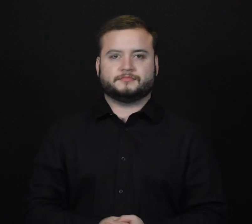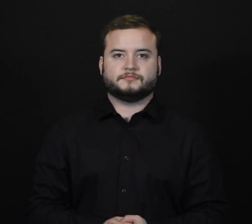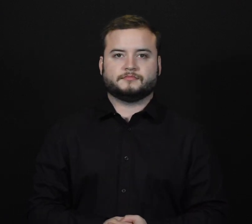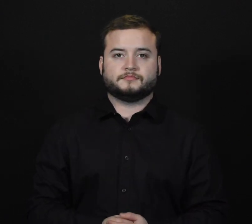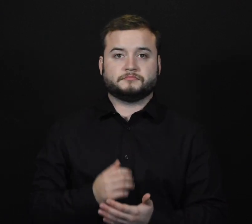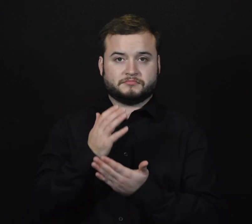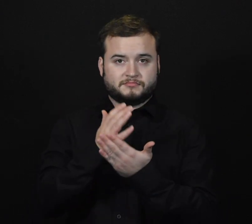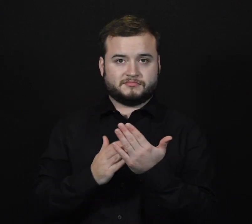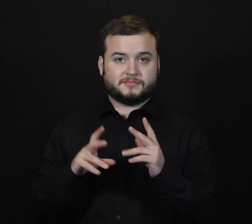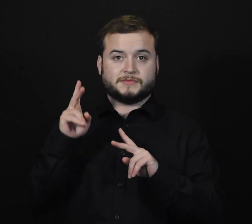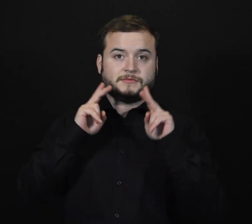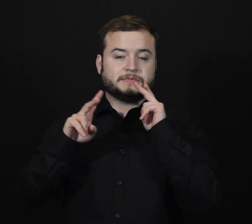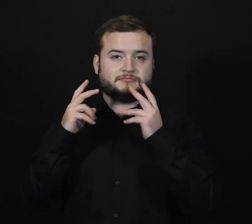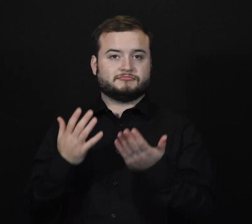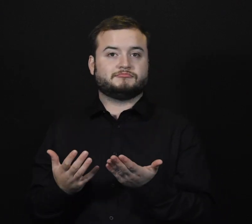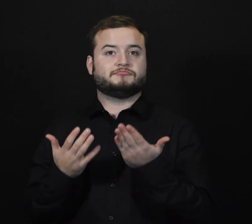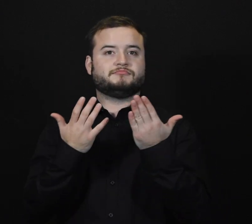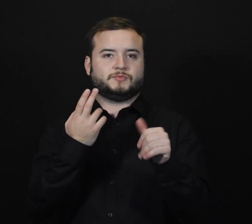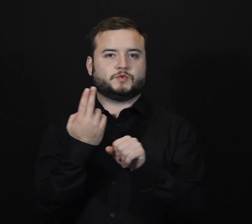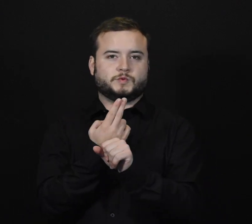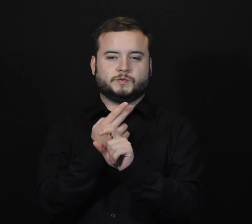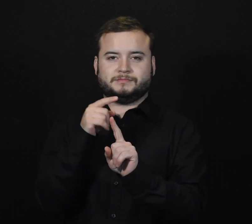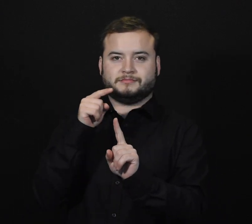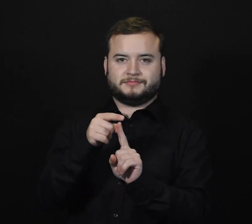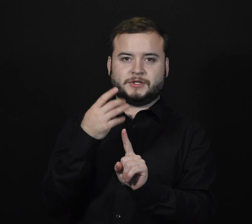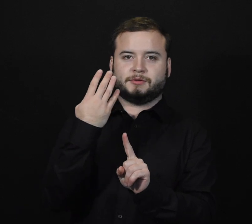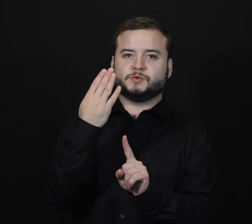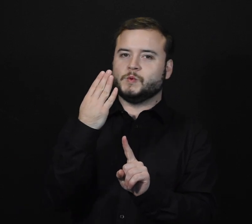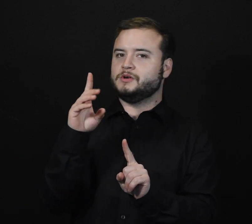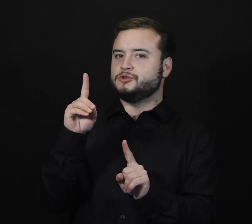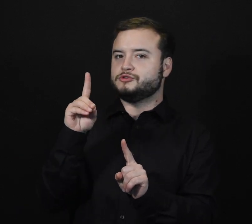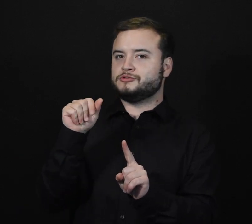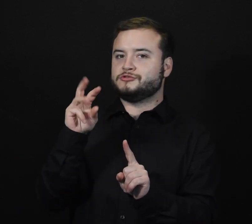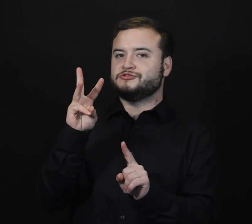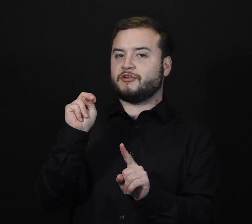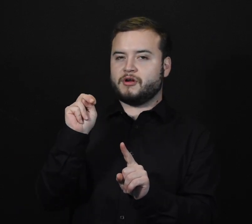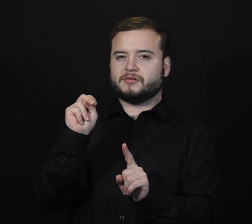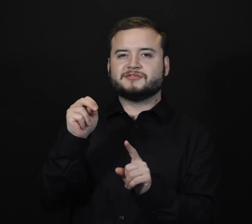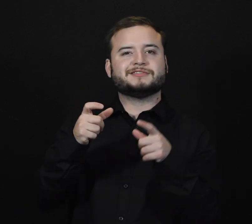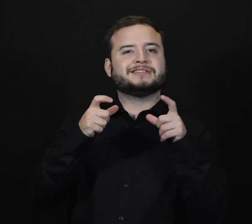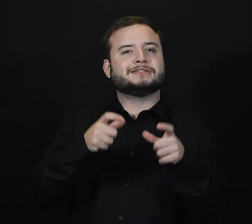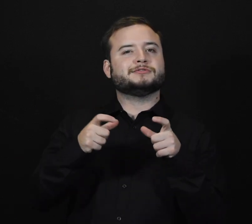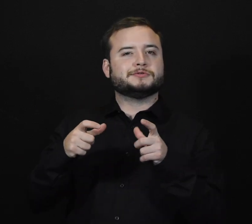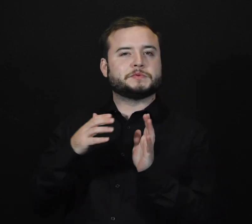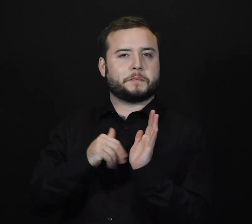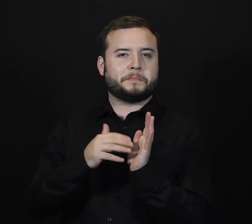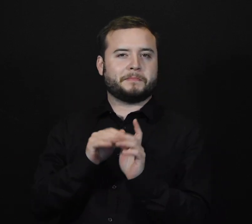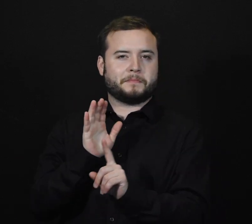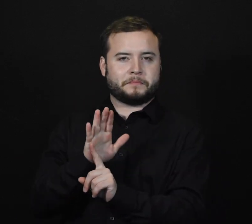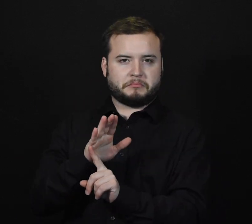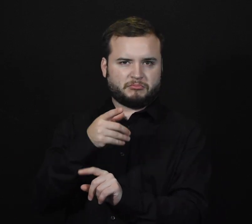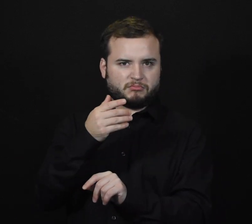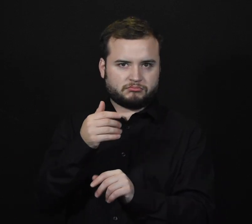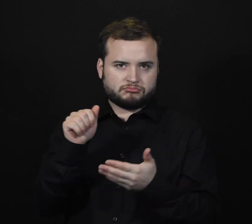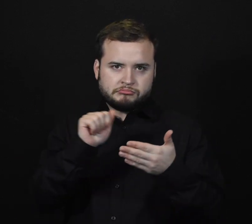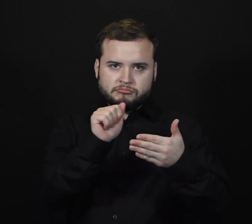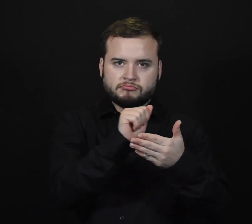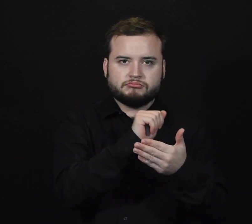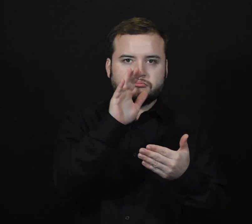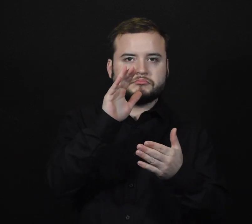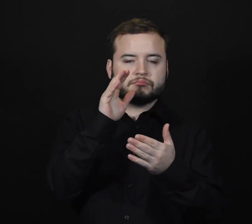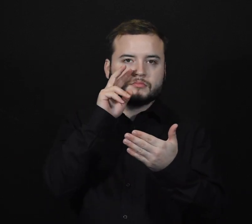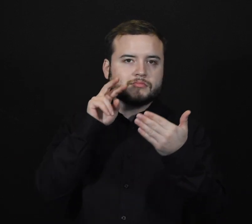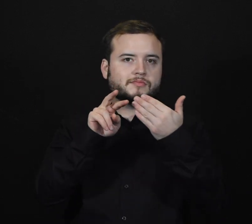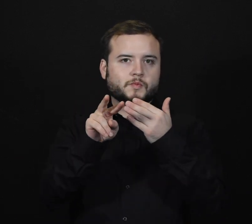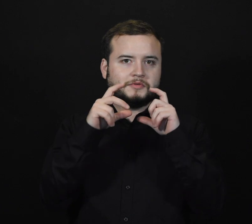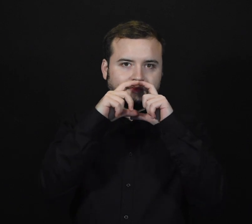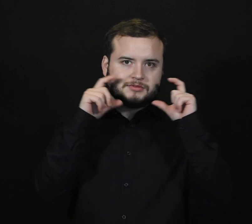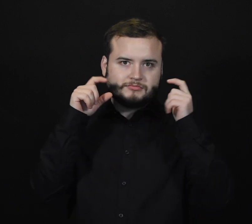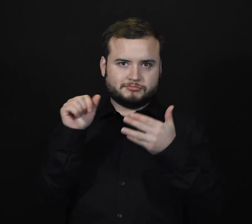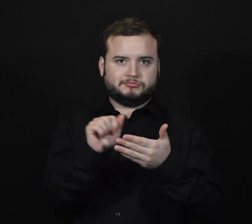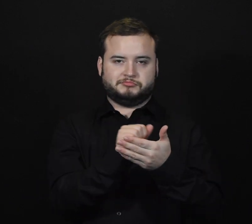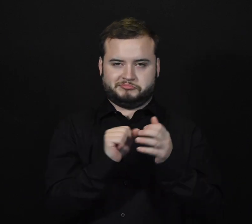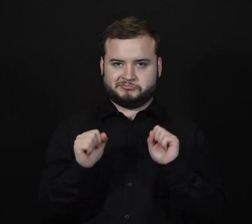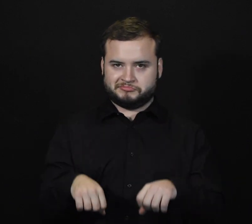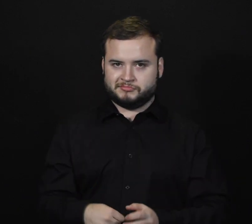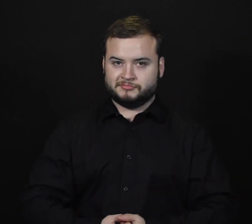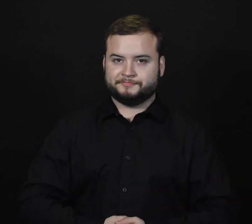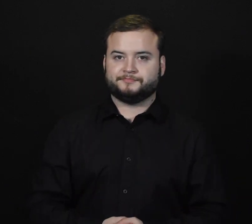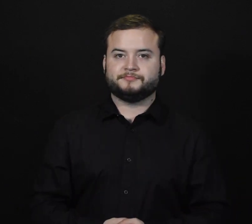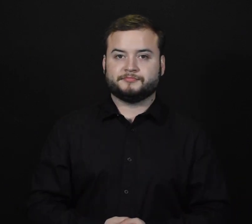Some recommend Blue Dawn dish soap as the soap to use when cleaning your transparent mask.